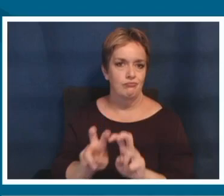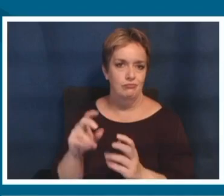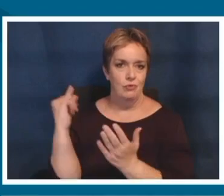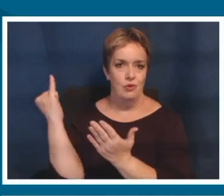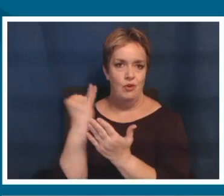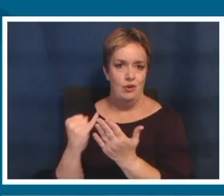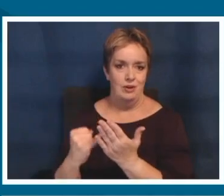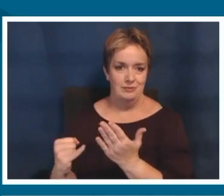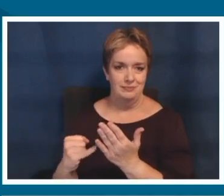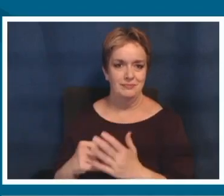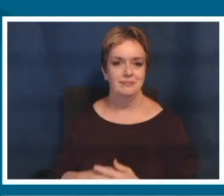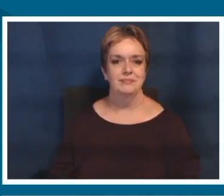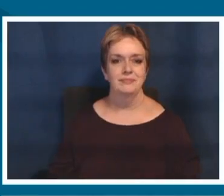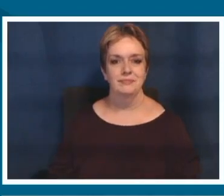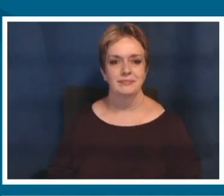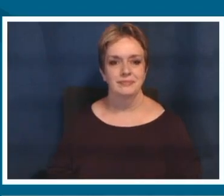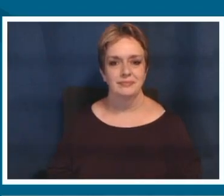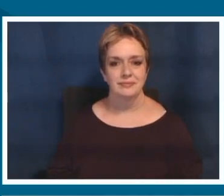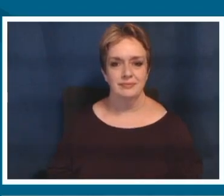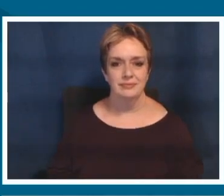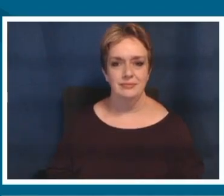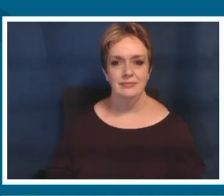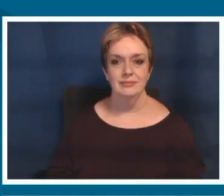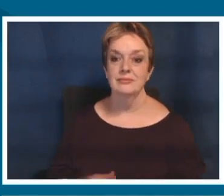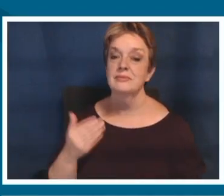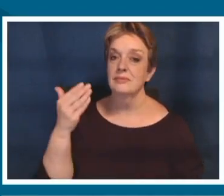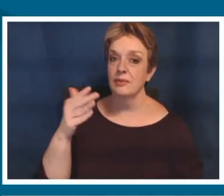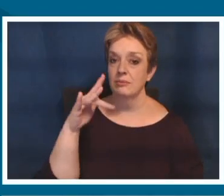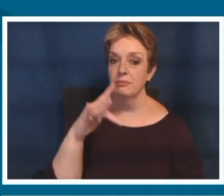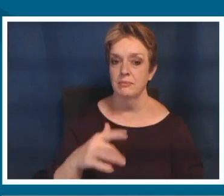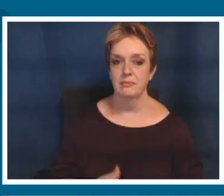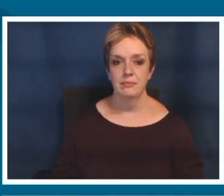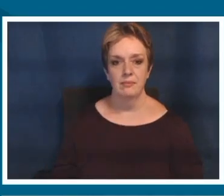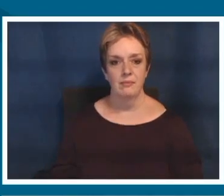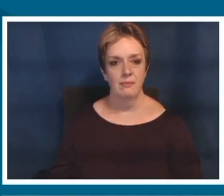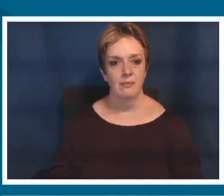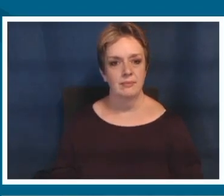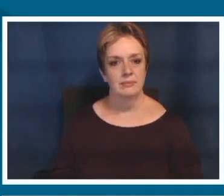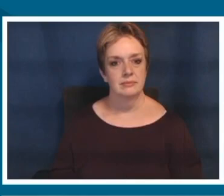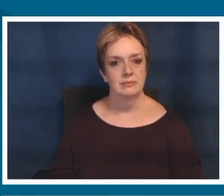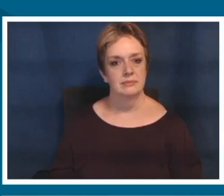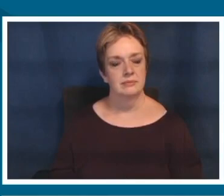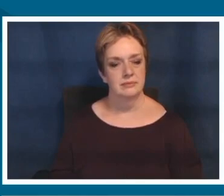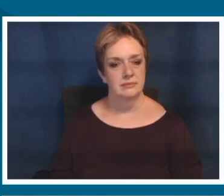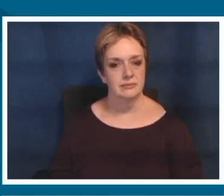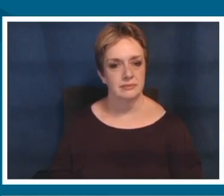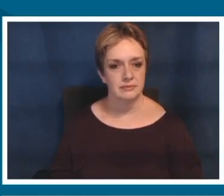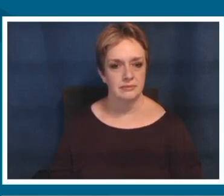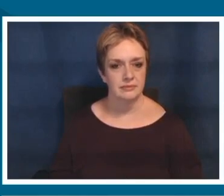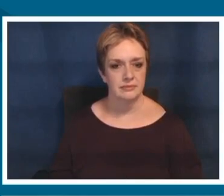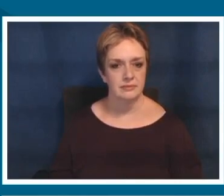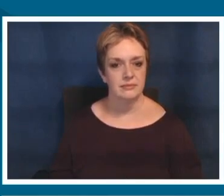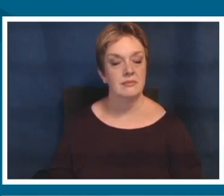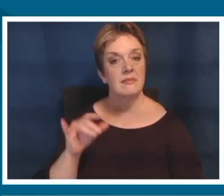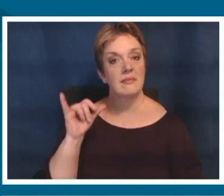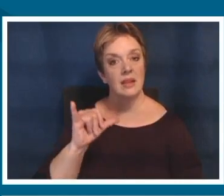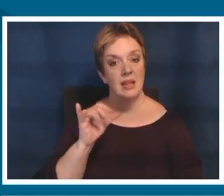questions there so you can play that video the female face uh